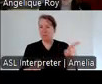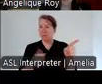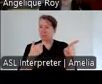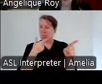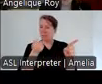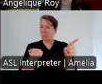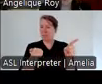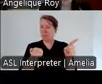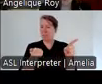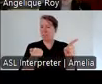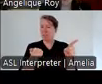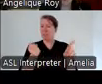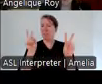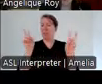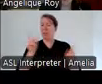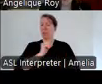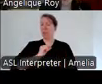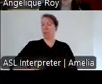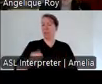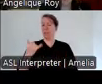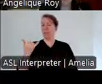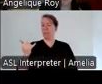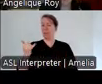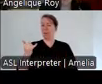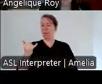the queen's yellow on a white background. and i've done a mock-up here to show